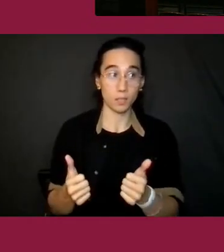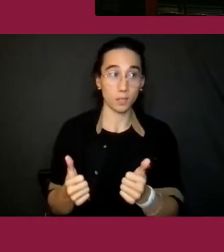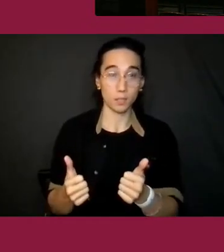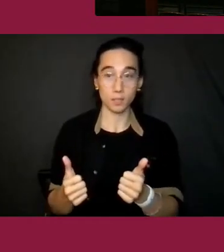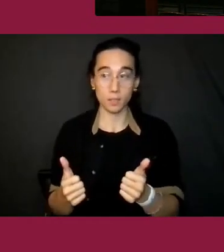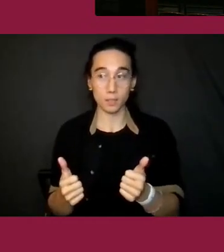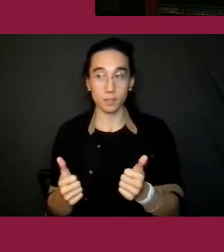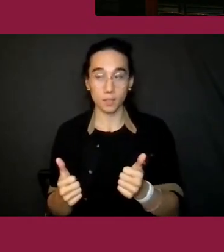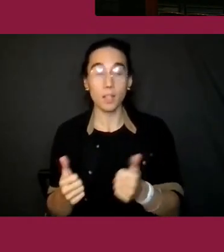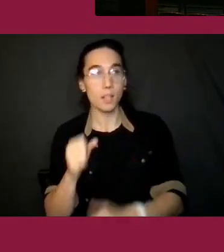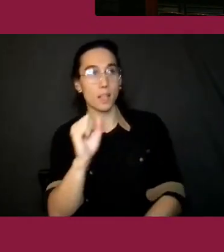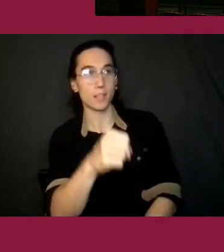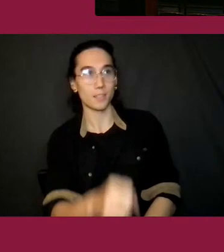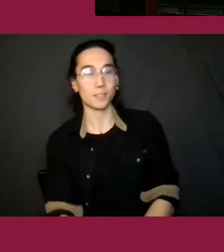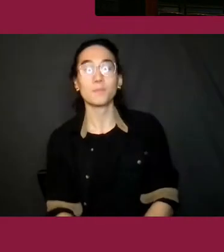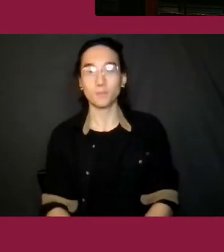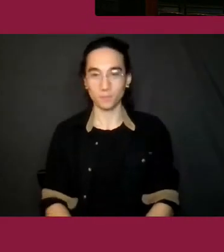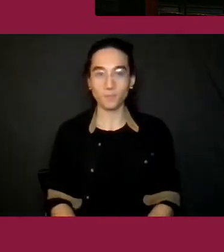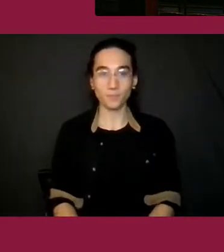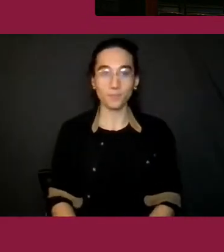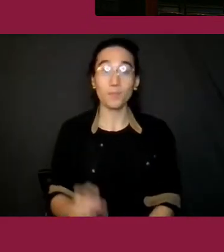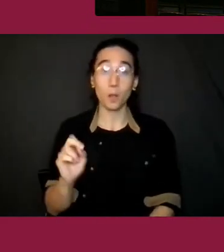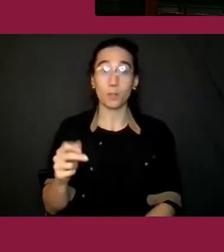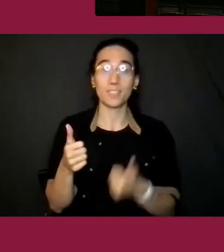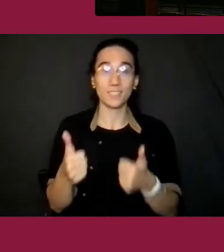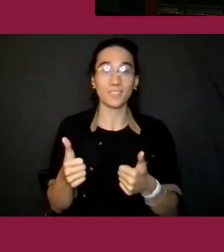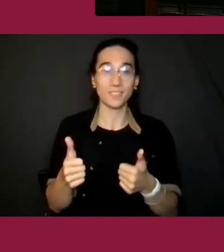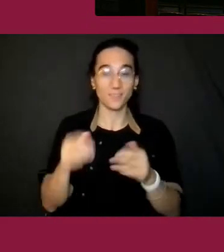Yes. Okay. Good, good evening, everybody.